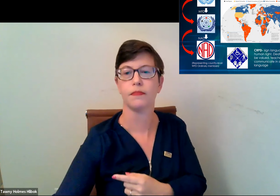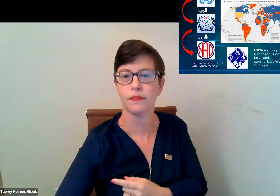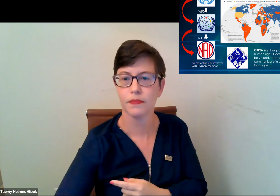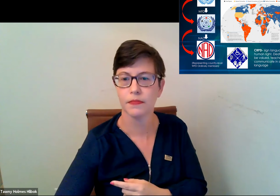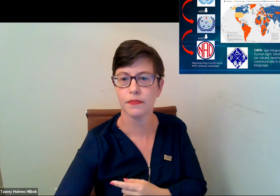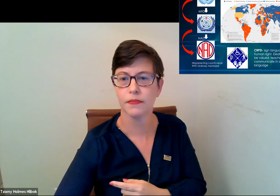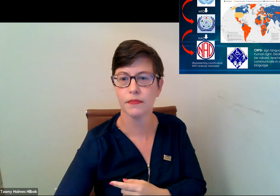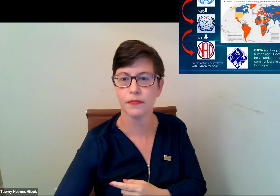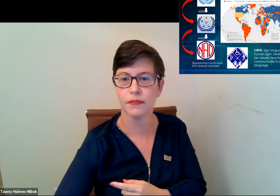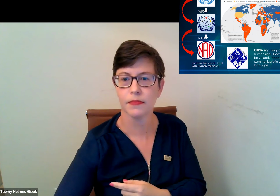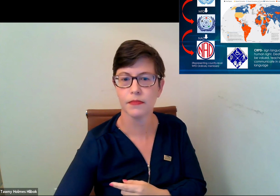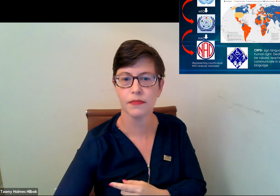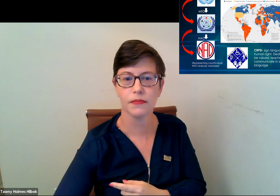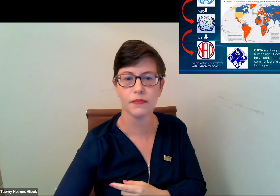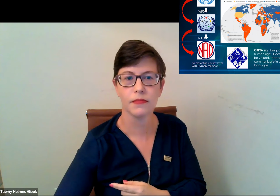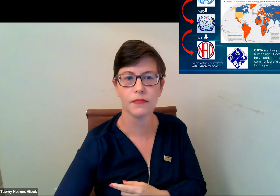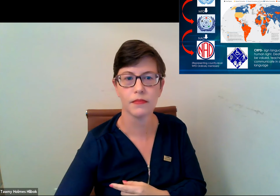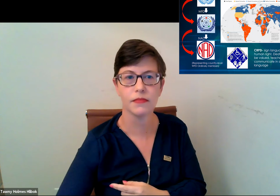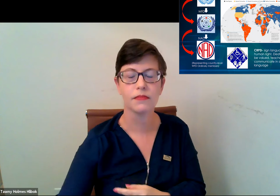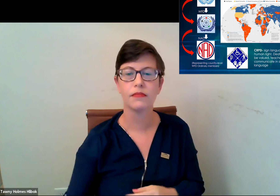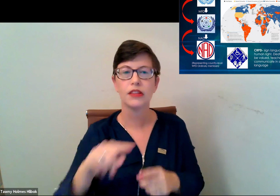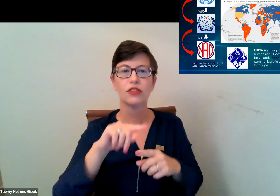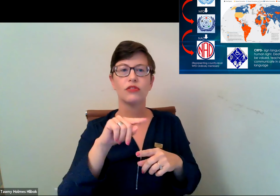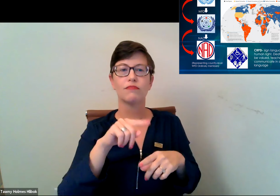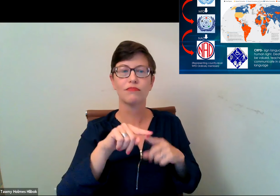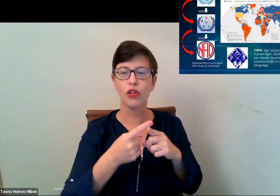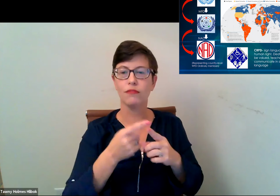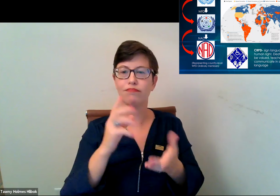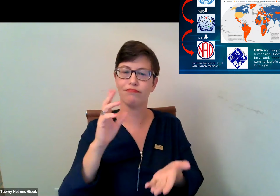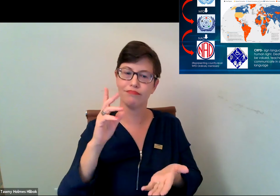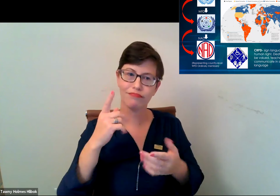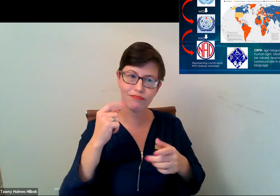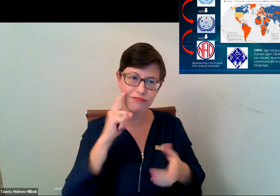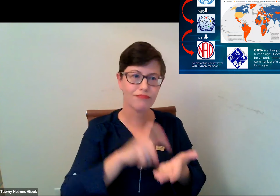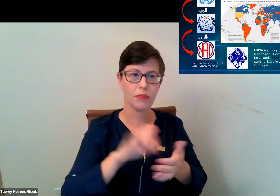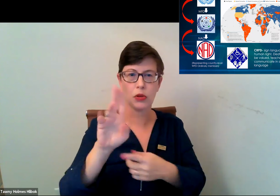There was a very important you entry.